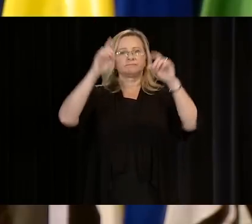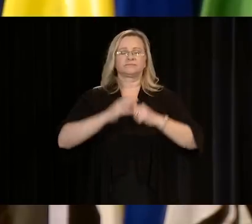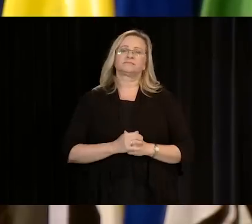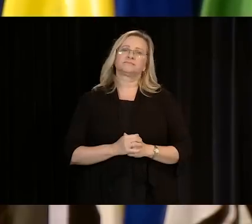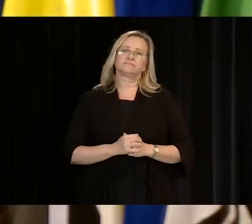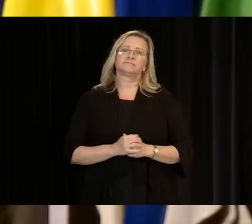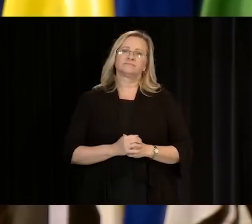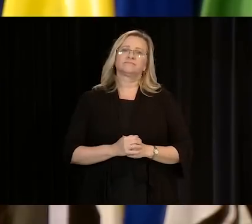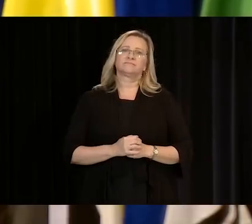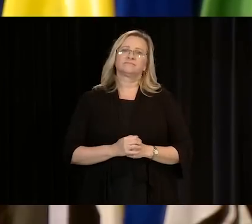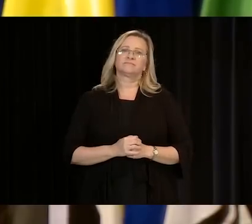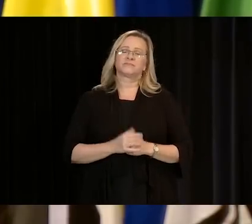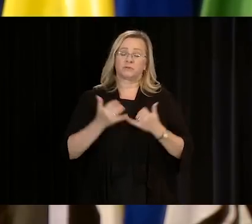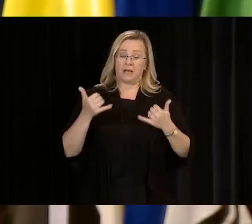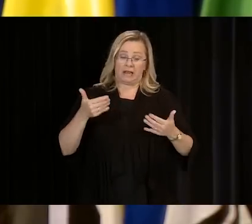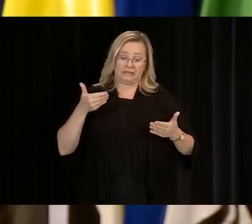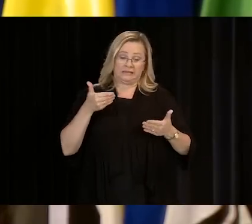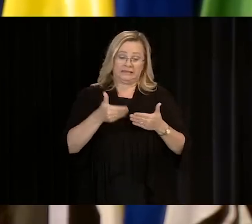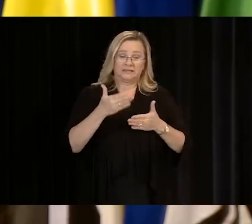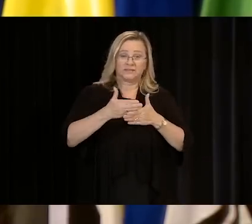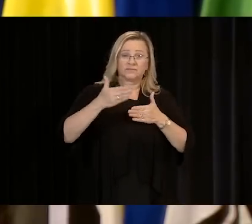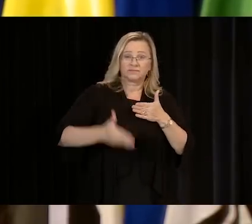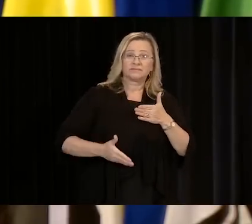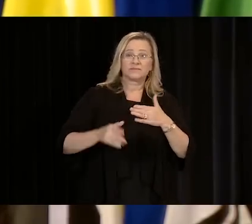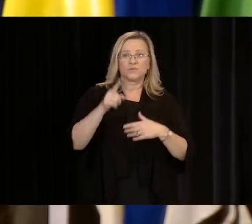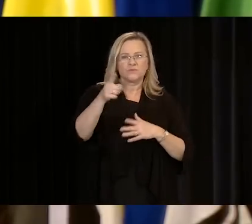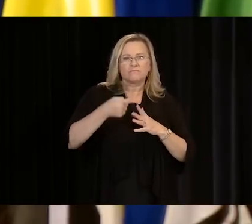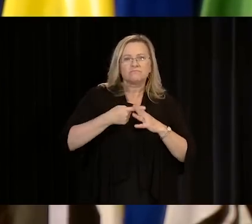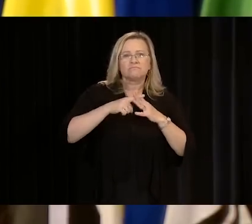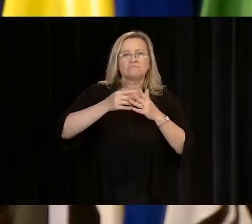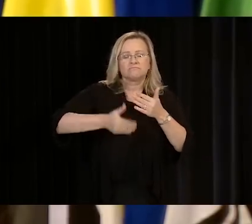AND SO, IN CLOSING, AS YOU BEGIN YOUR NEXT JOURNEY,